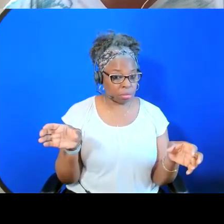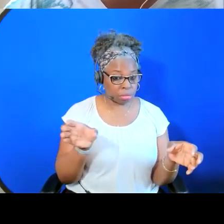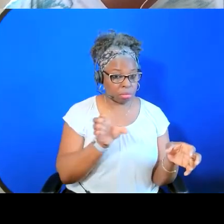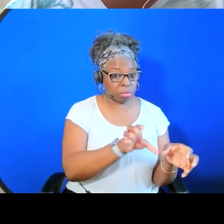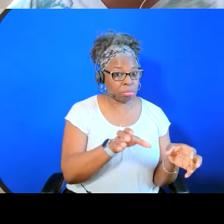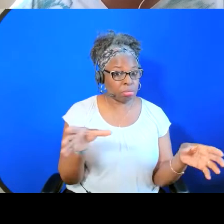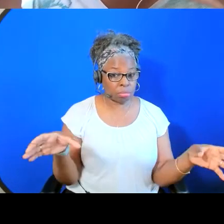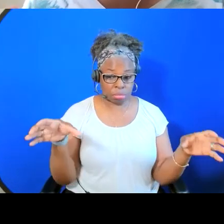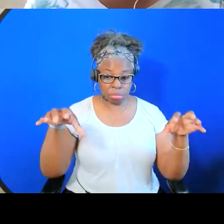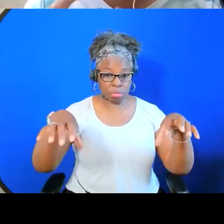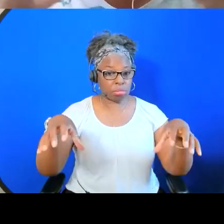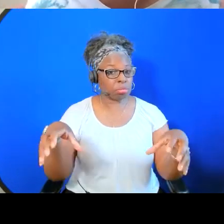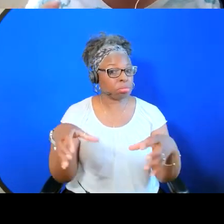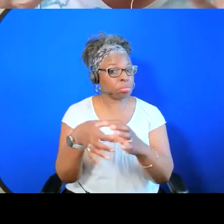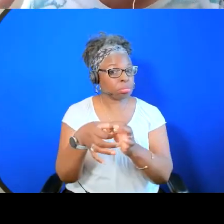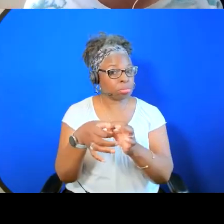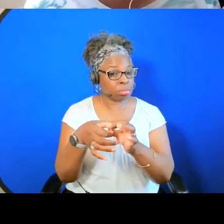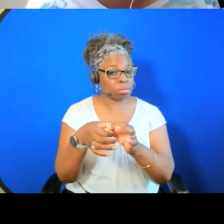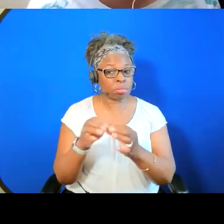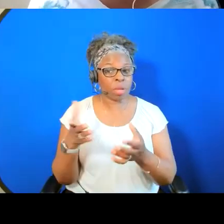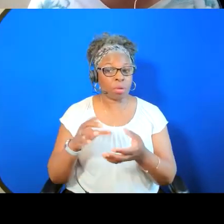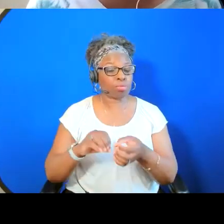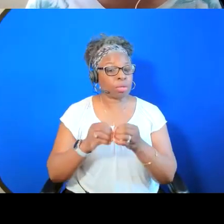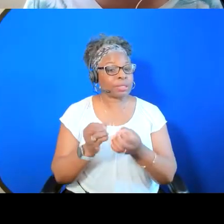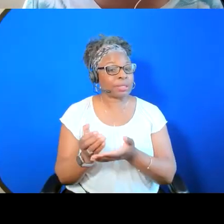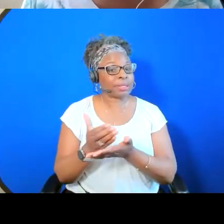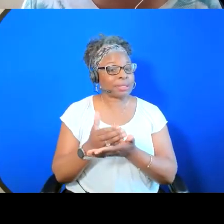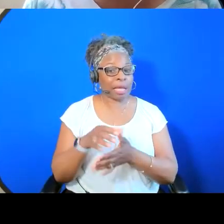sort of space, a safe, safer environment for this conversation to happen.